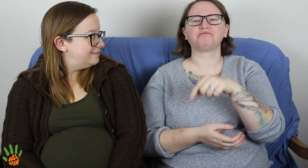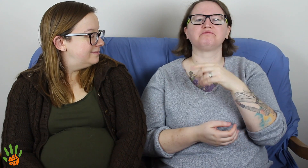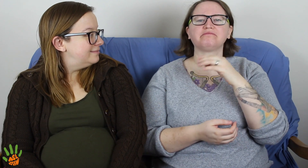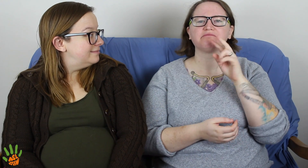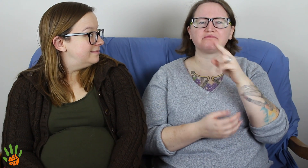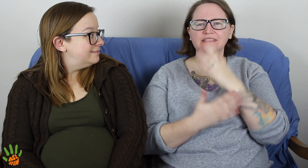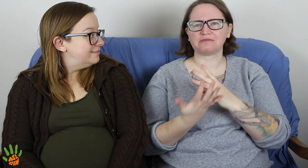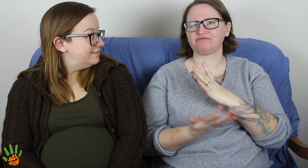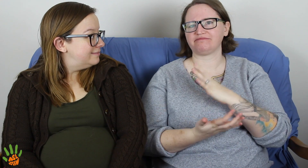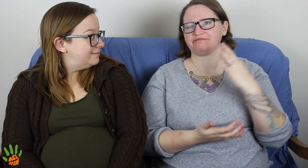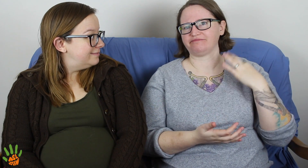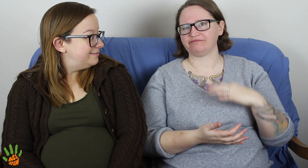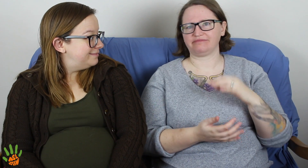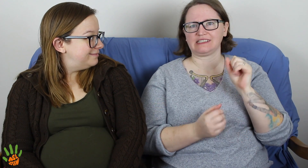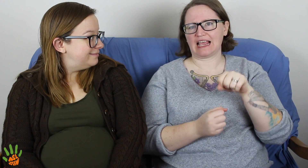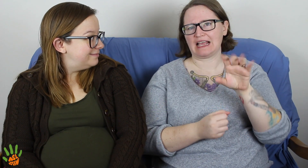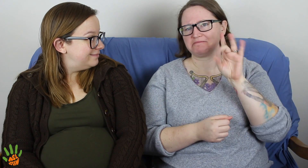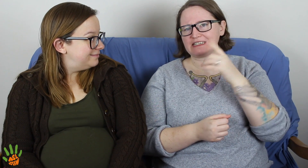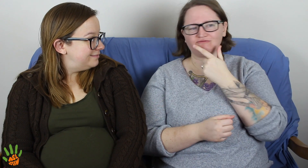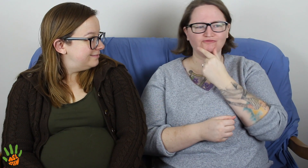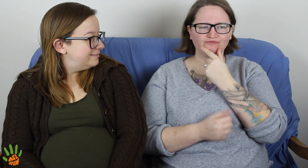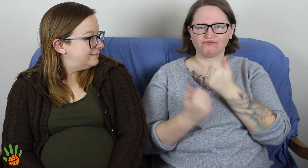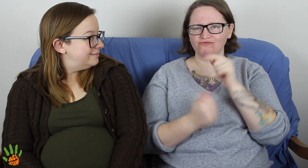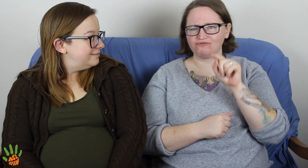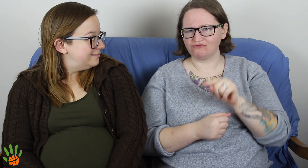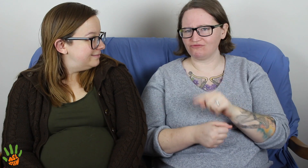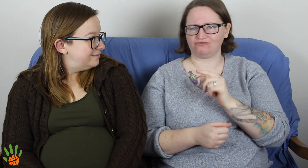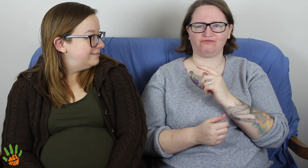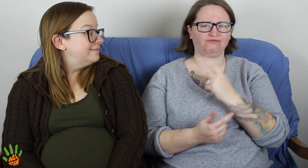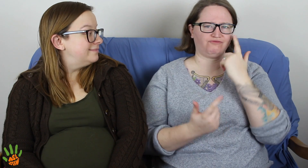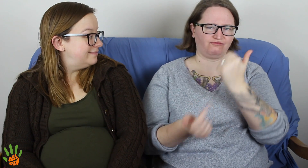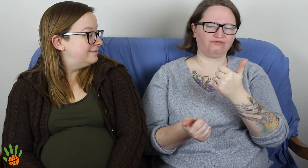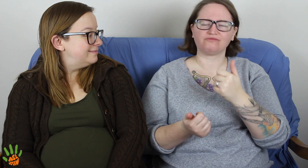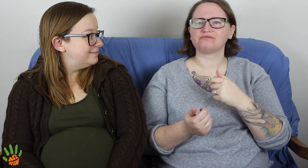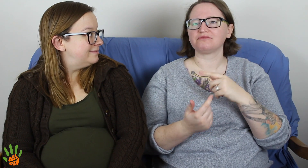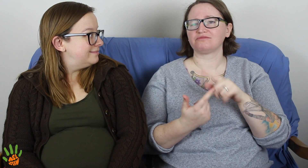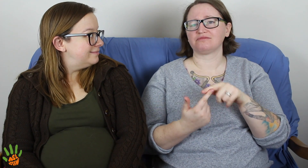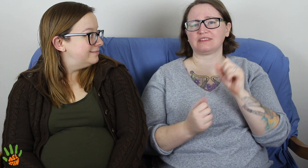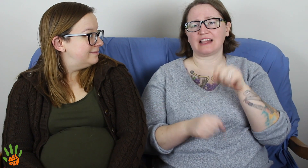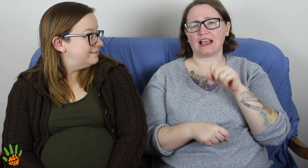See some cool perks that you can pick and find out what works for you.